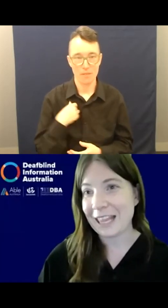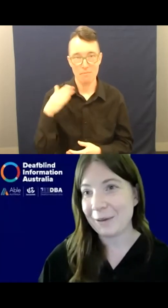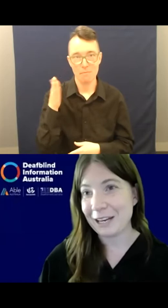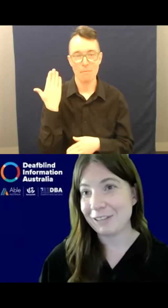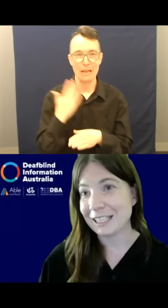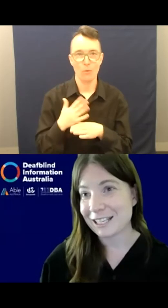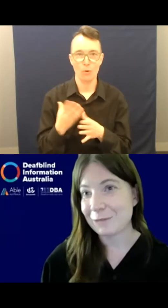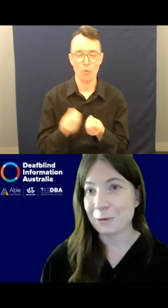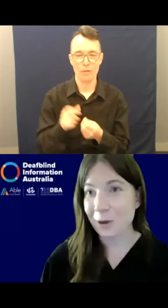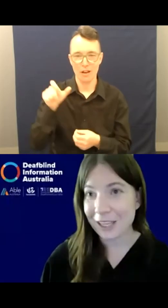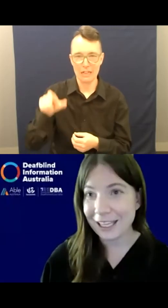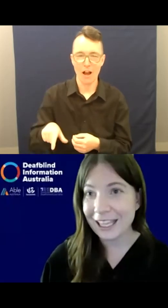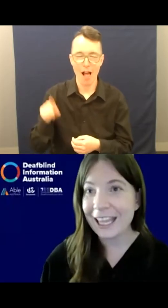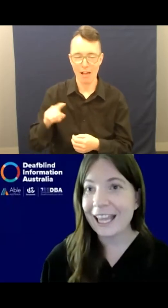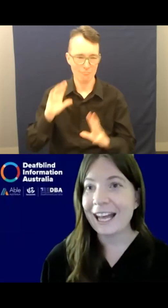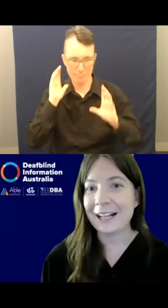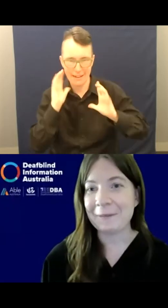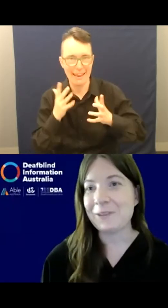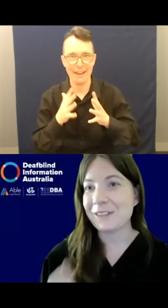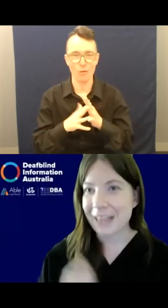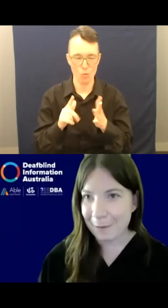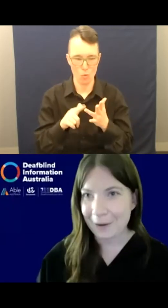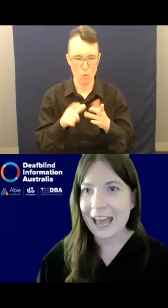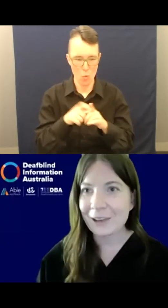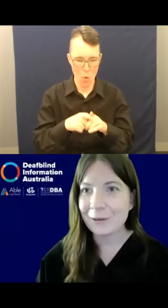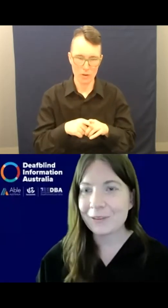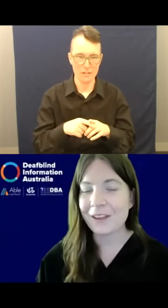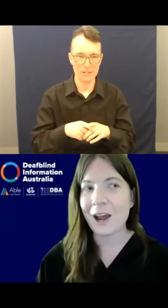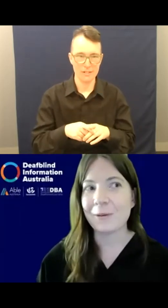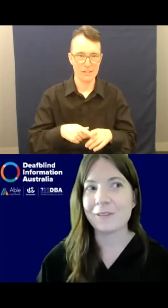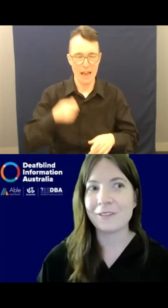getting really into the woodworking using the hammer and nails and I was thinking,